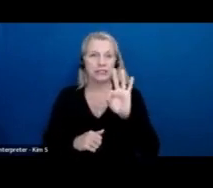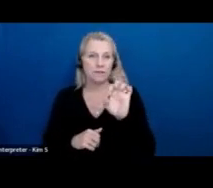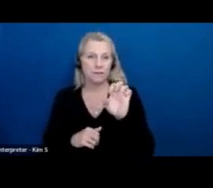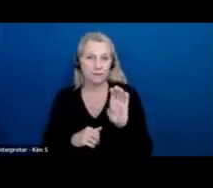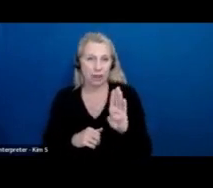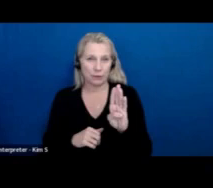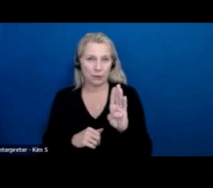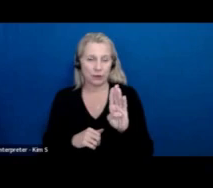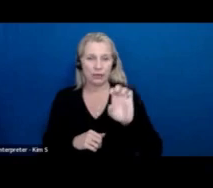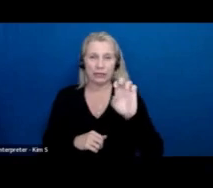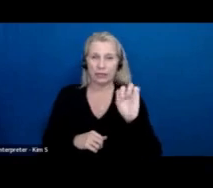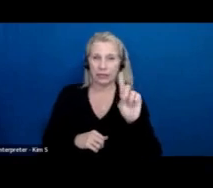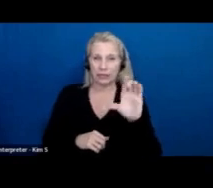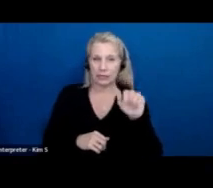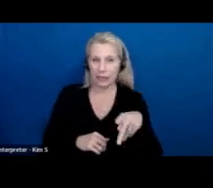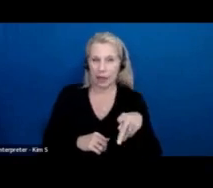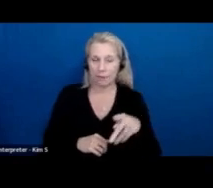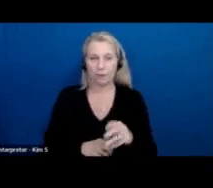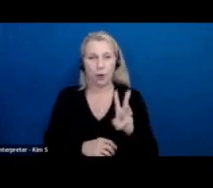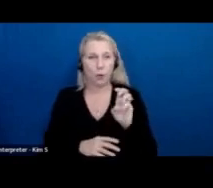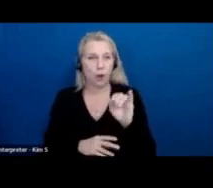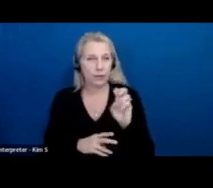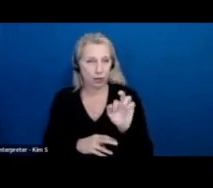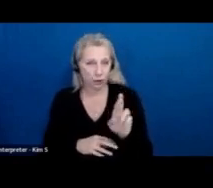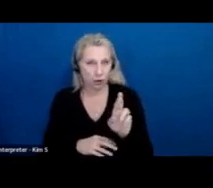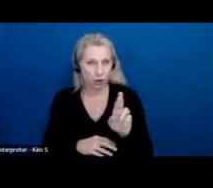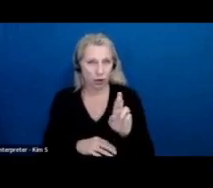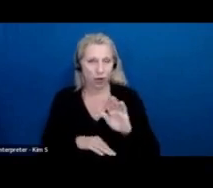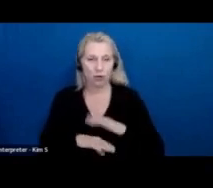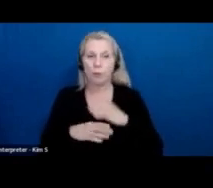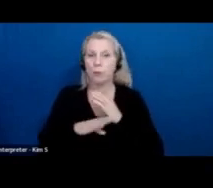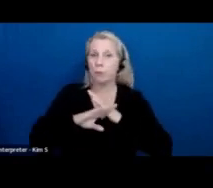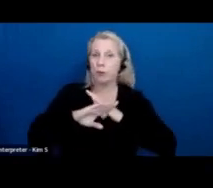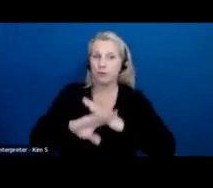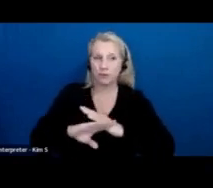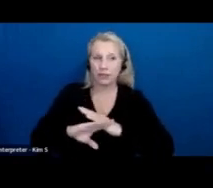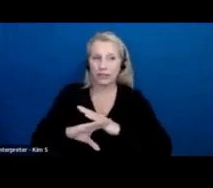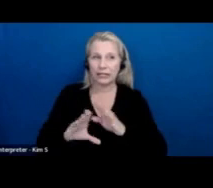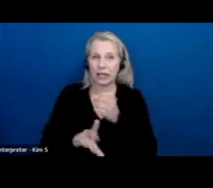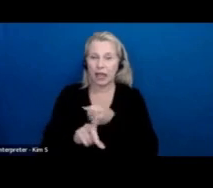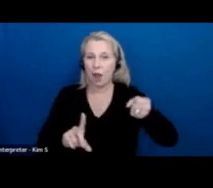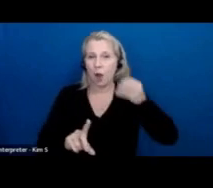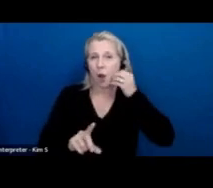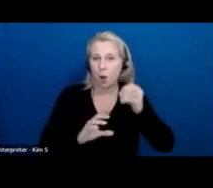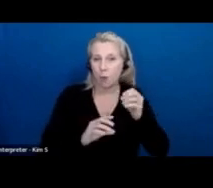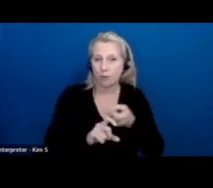NCAPPS webinar on preventing out of home placements for children